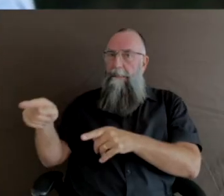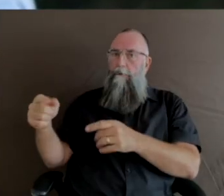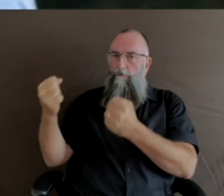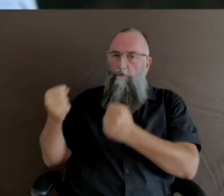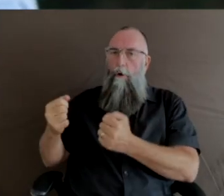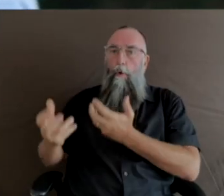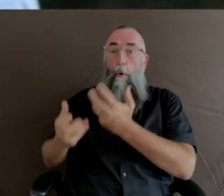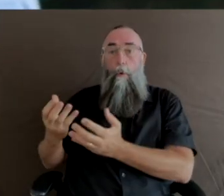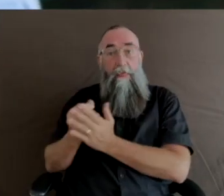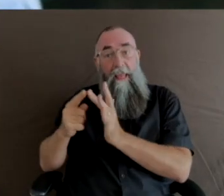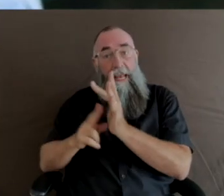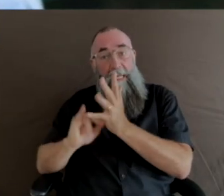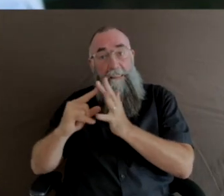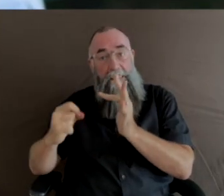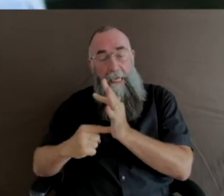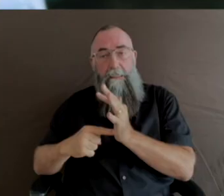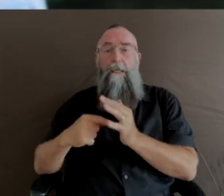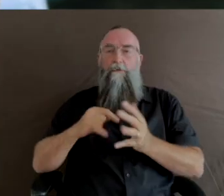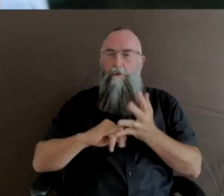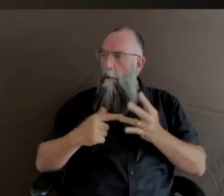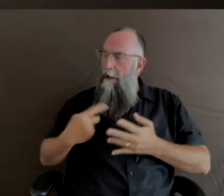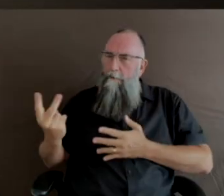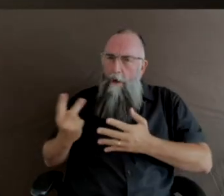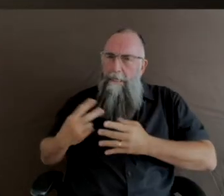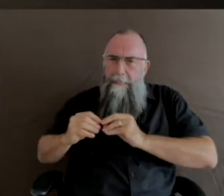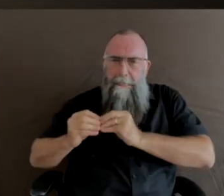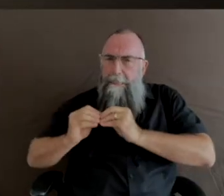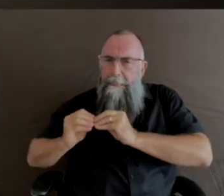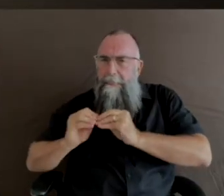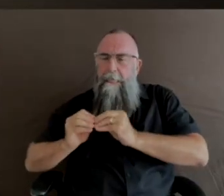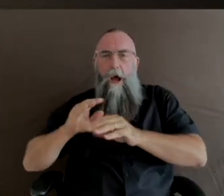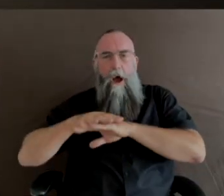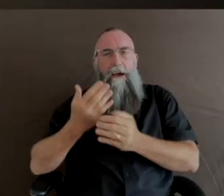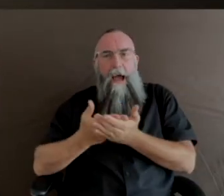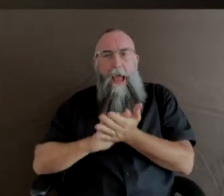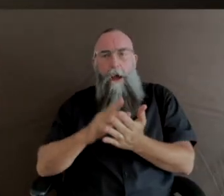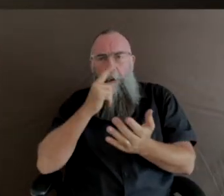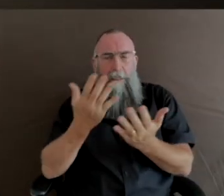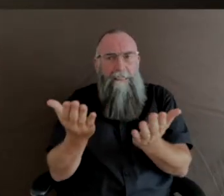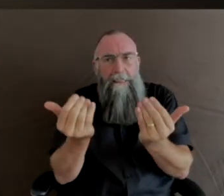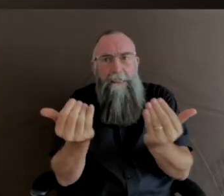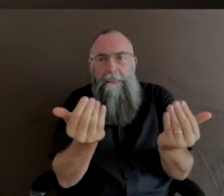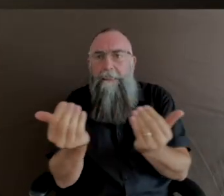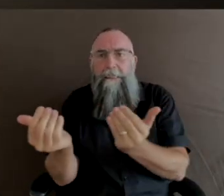dishes that responded to the landscape to entice people to want to eat something.